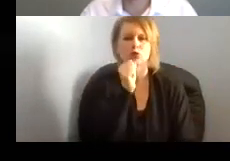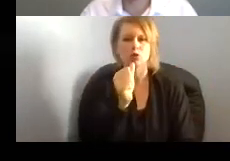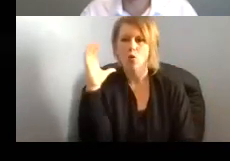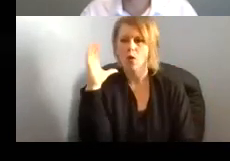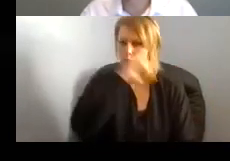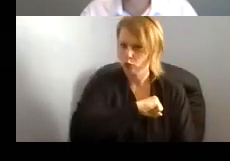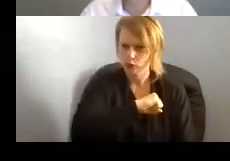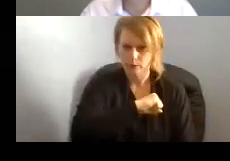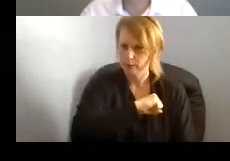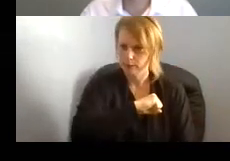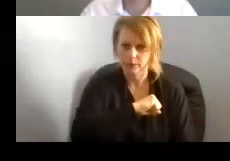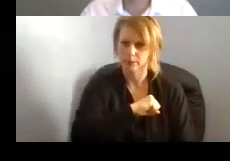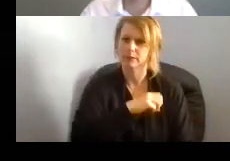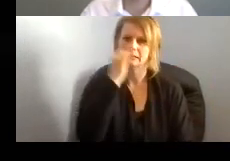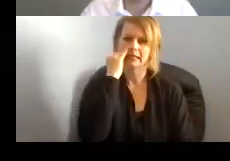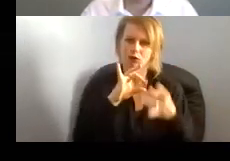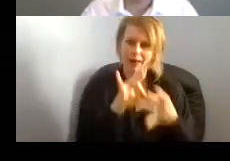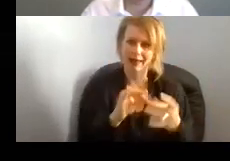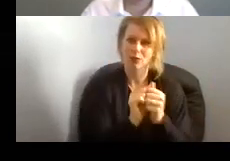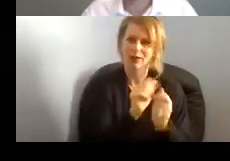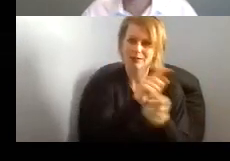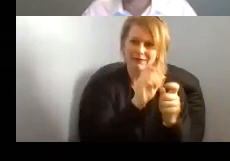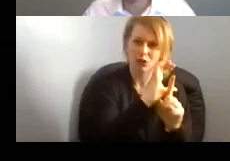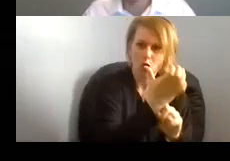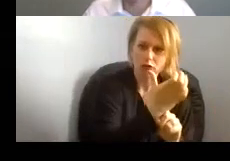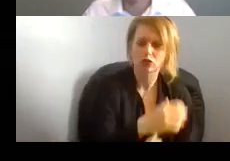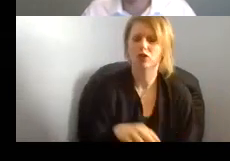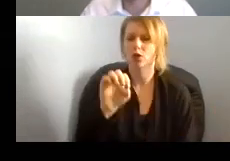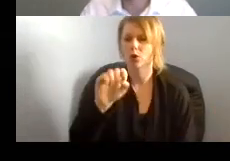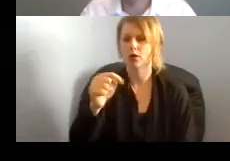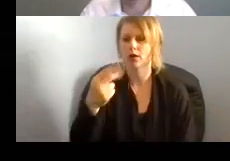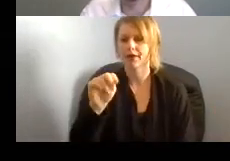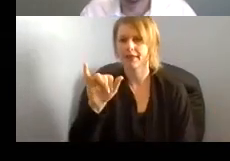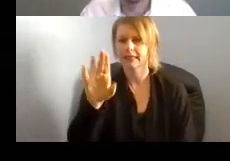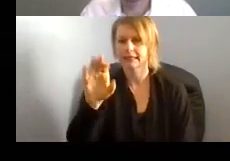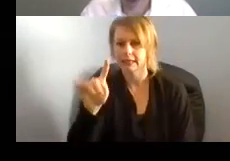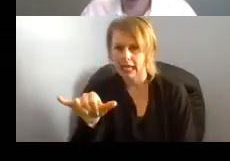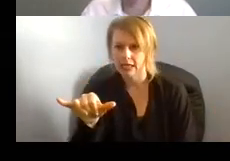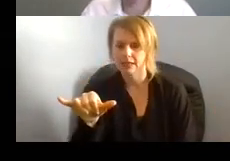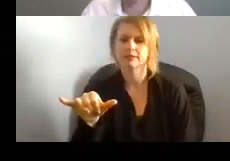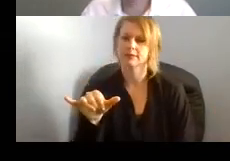what a particular culture, ethnicity, or ethnic group does may actually